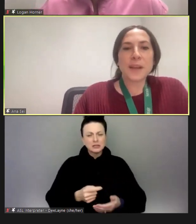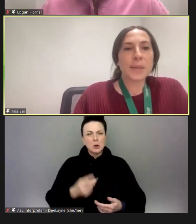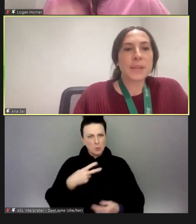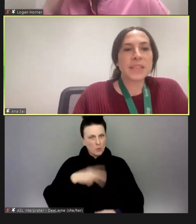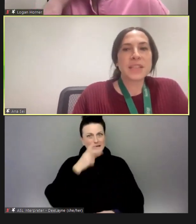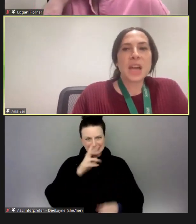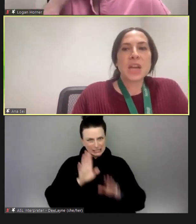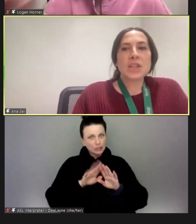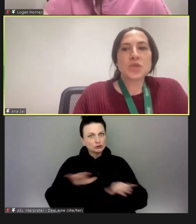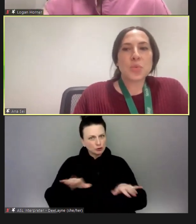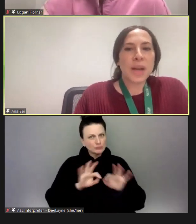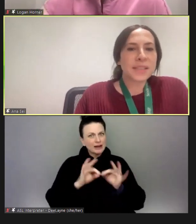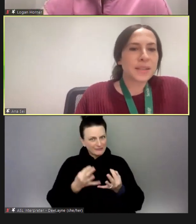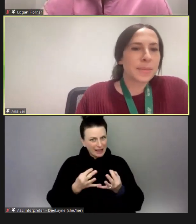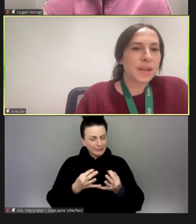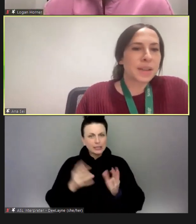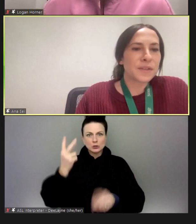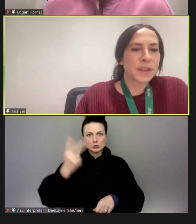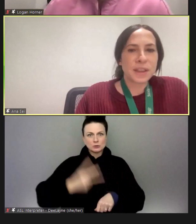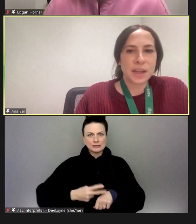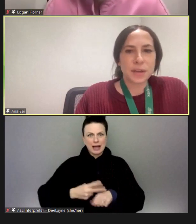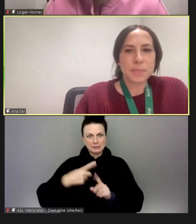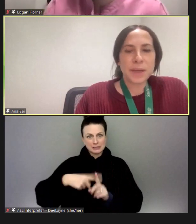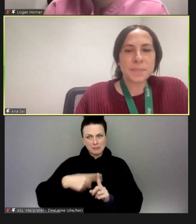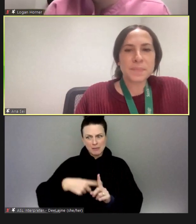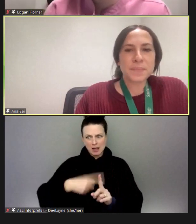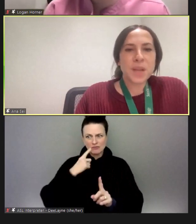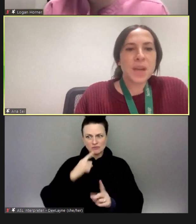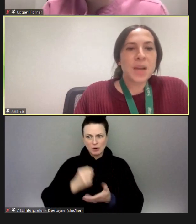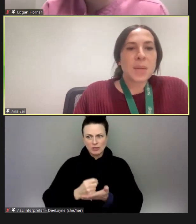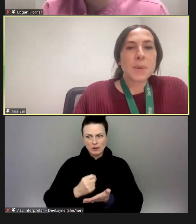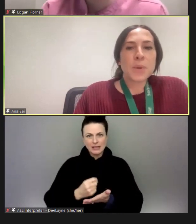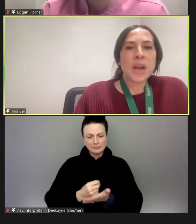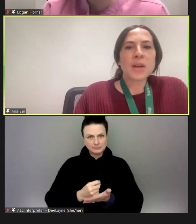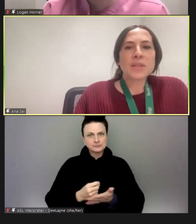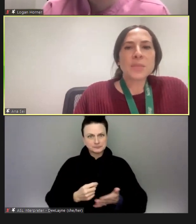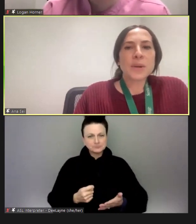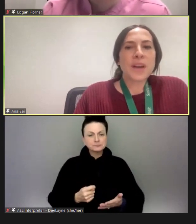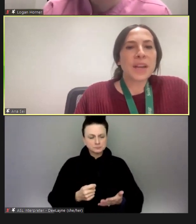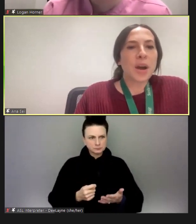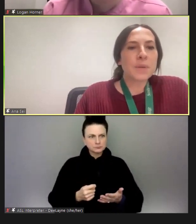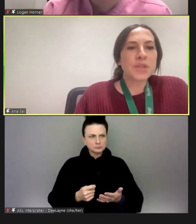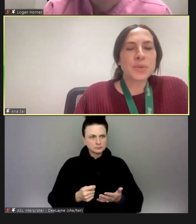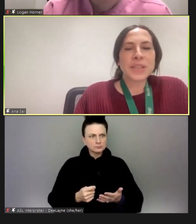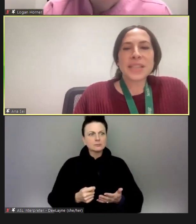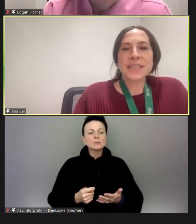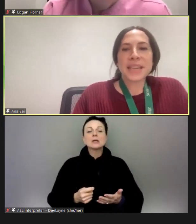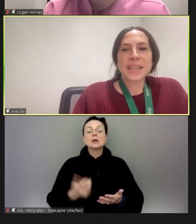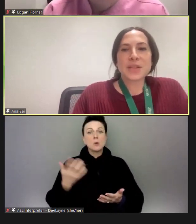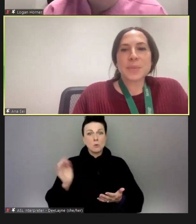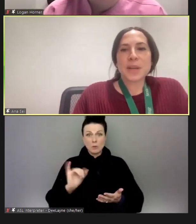families twice a month for therapy but